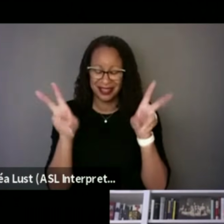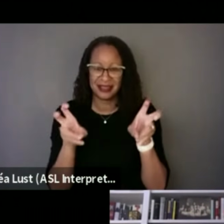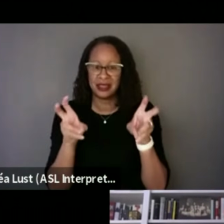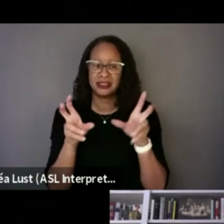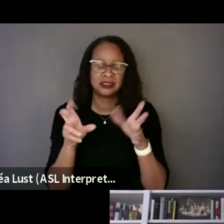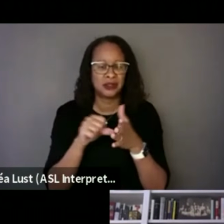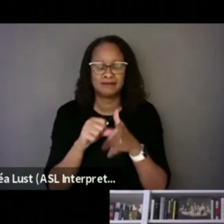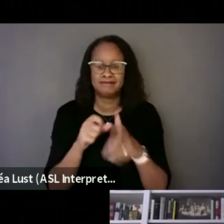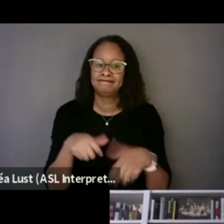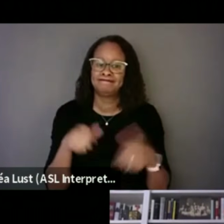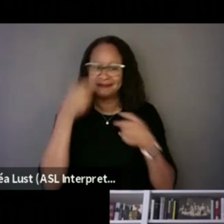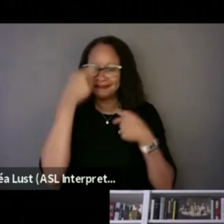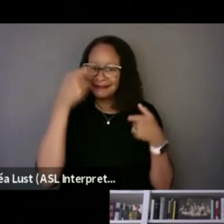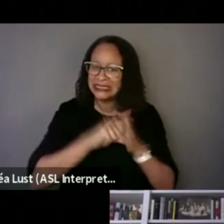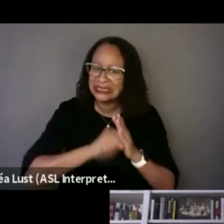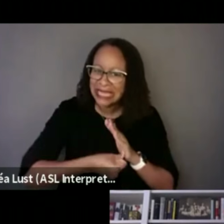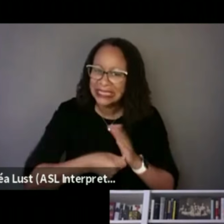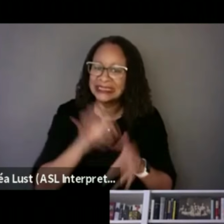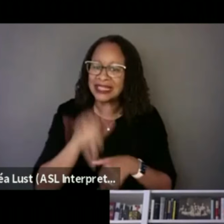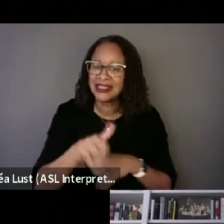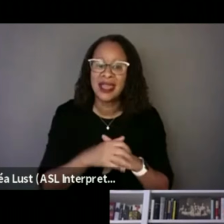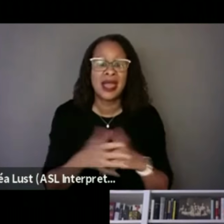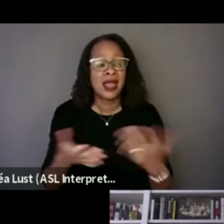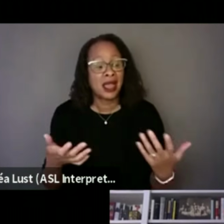and the relationship between parent and child,